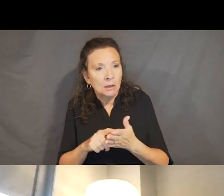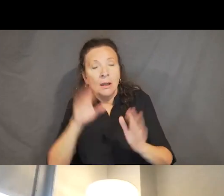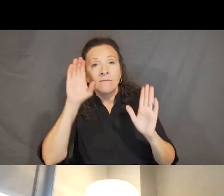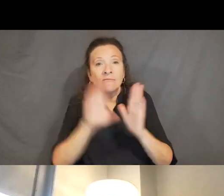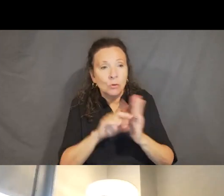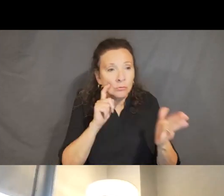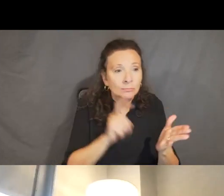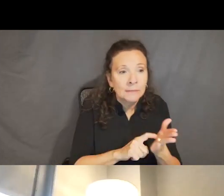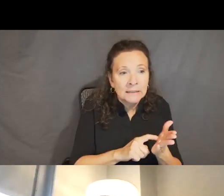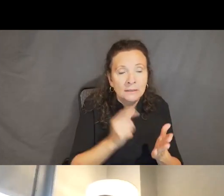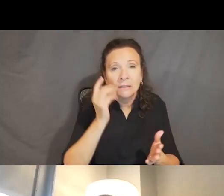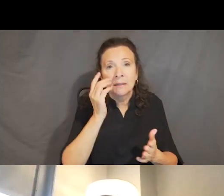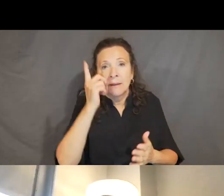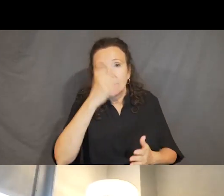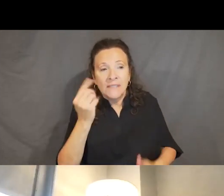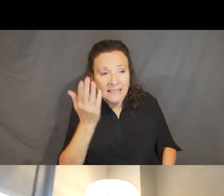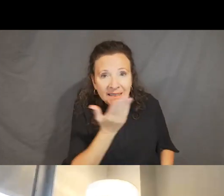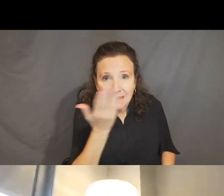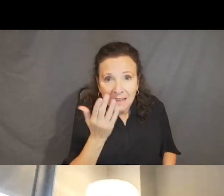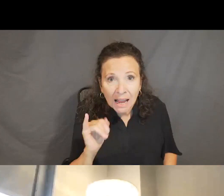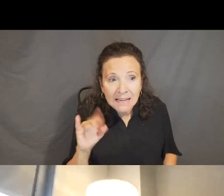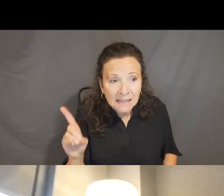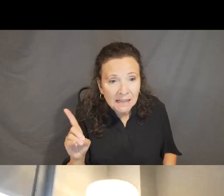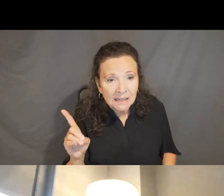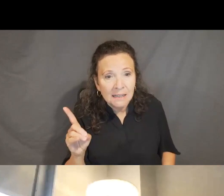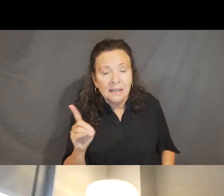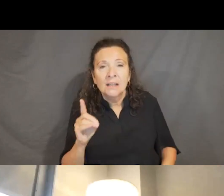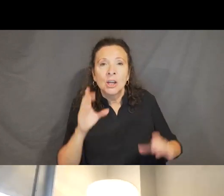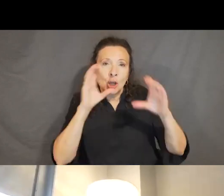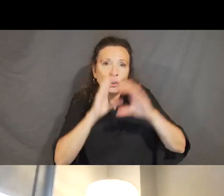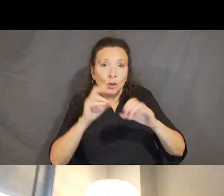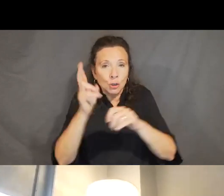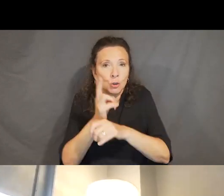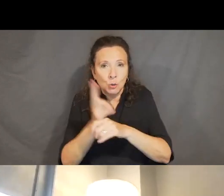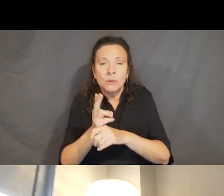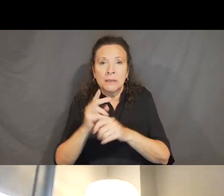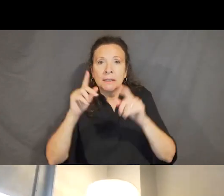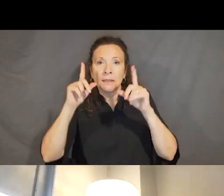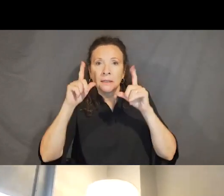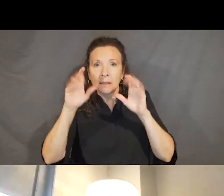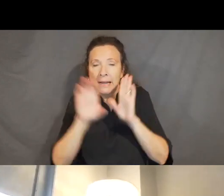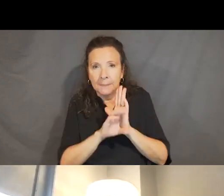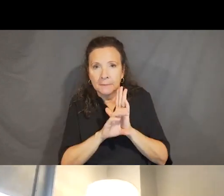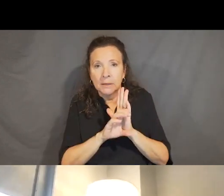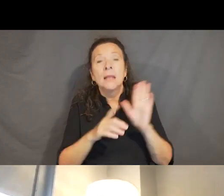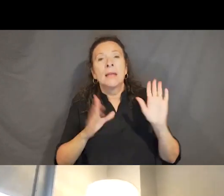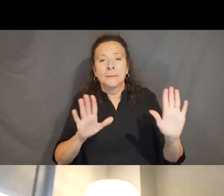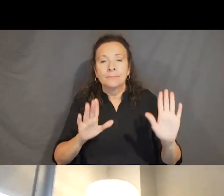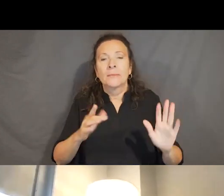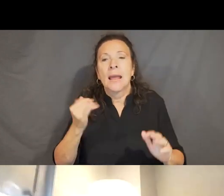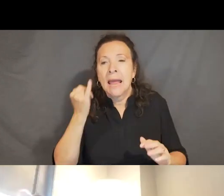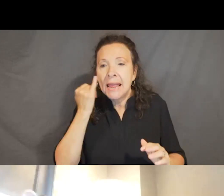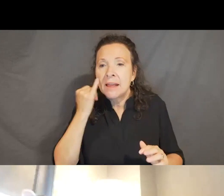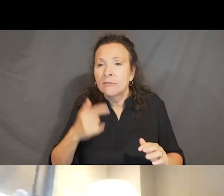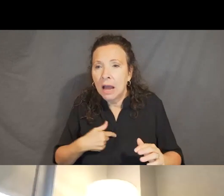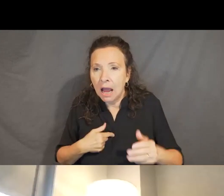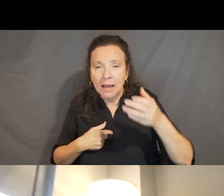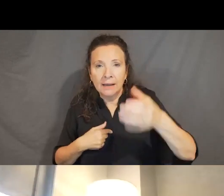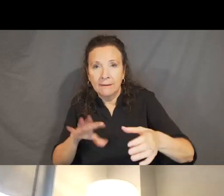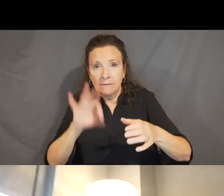search. Using the image -- oh, my gosh. I can tell Google to search for this thing, and it will find